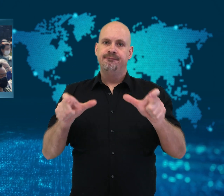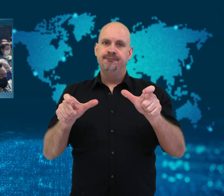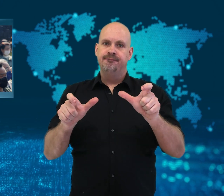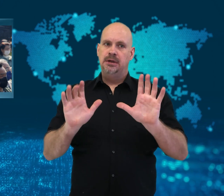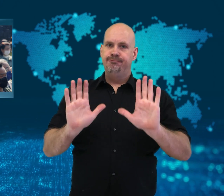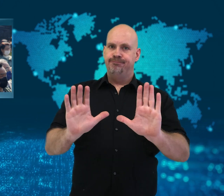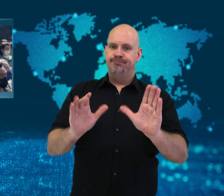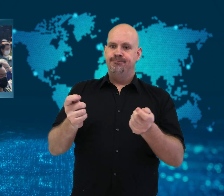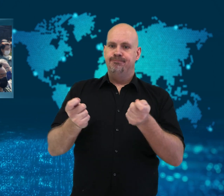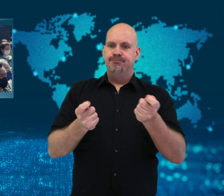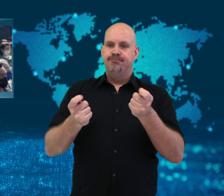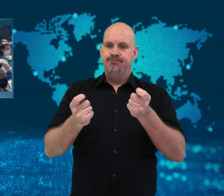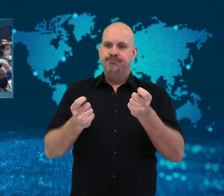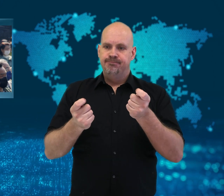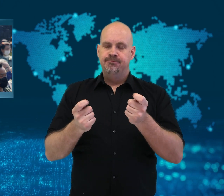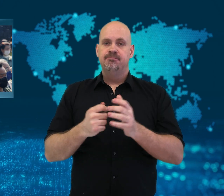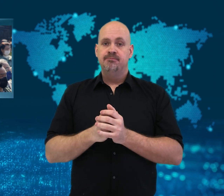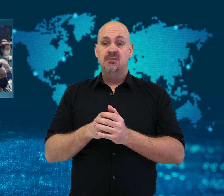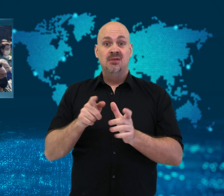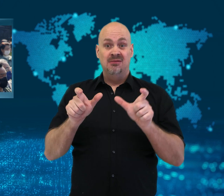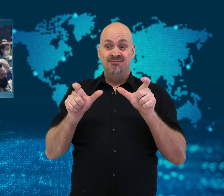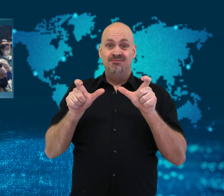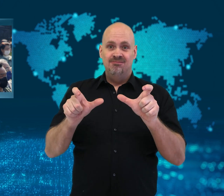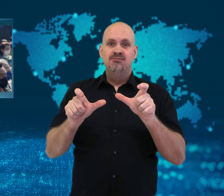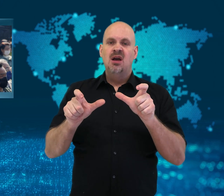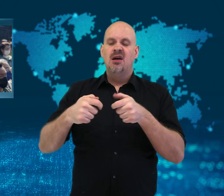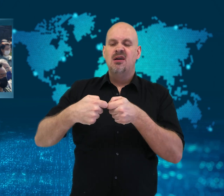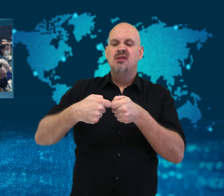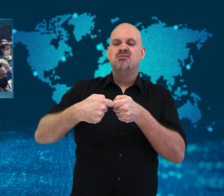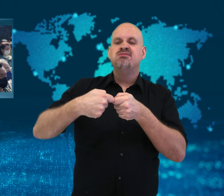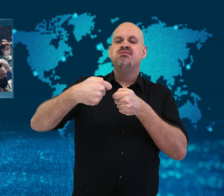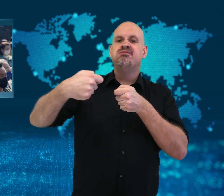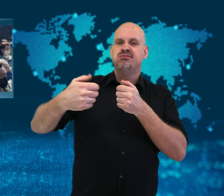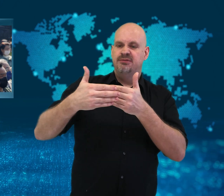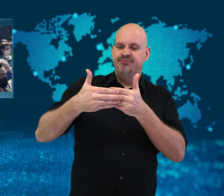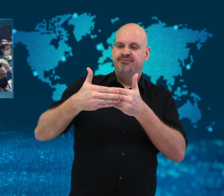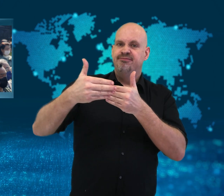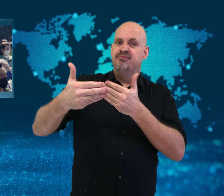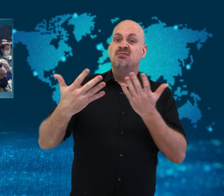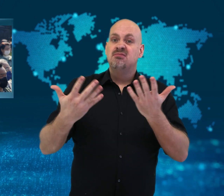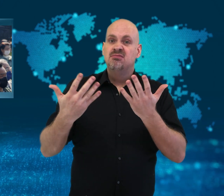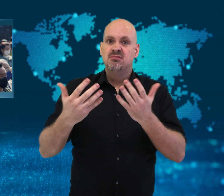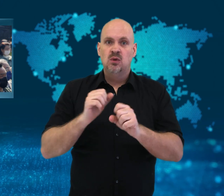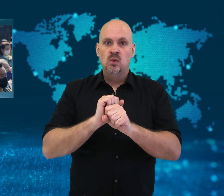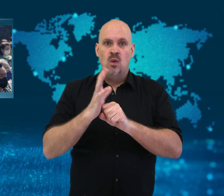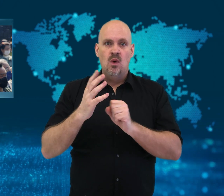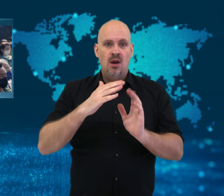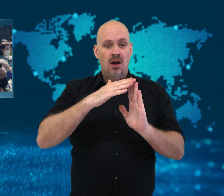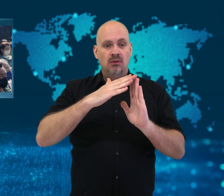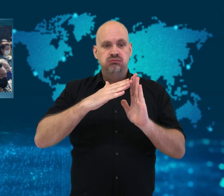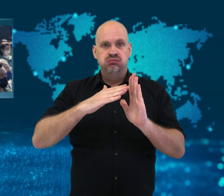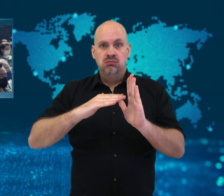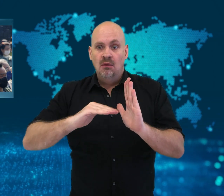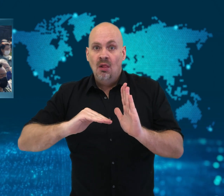The country has extended that state of emergency to prevent another